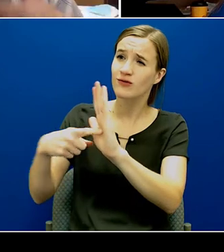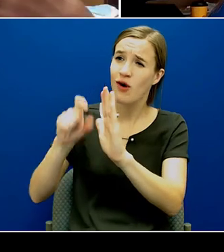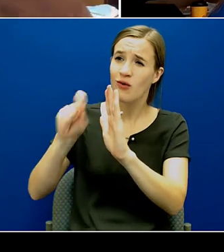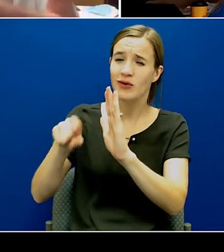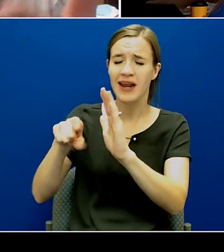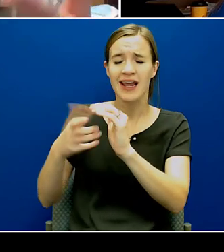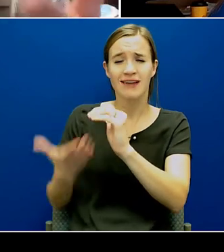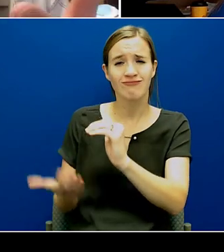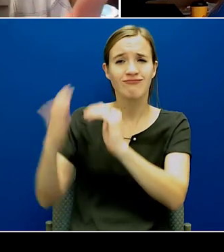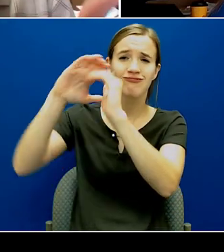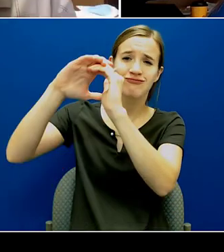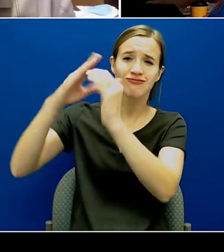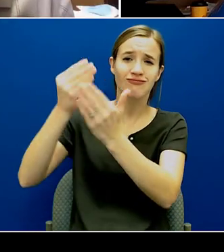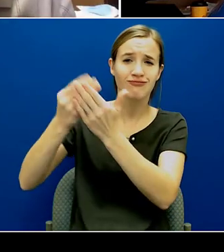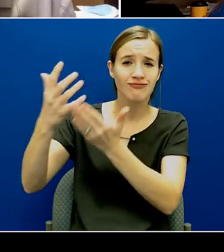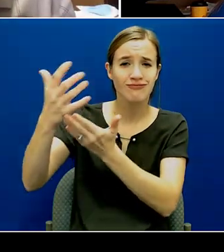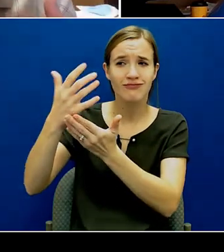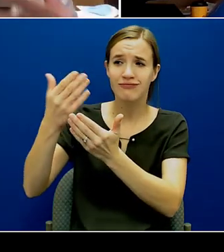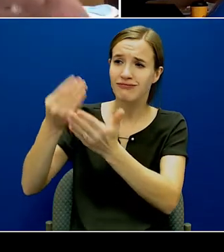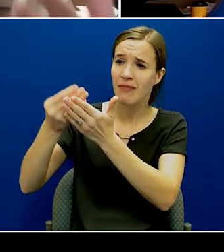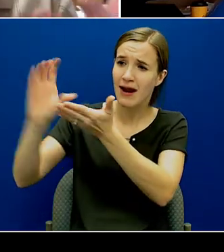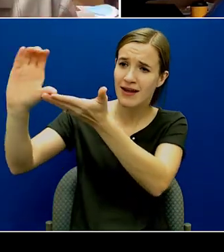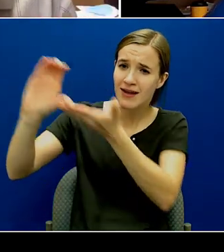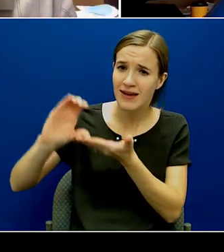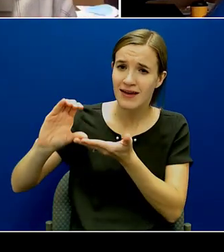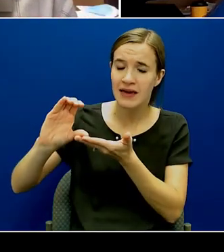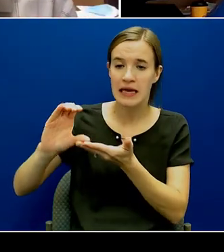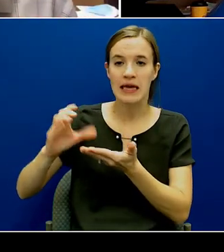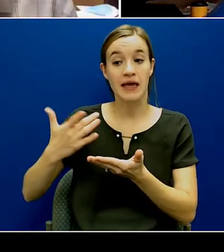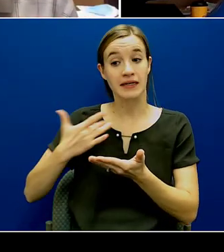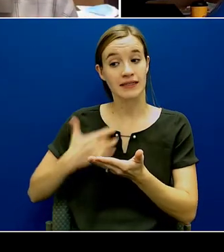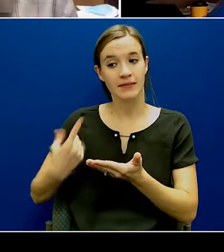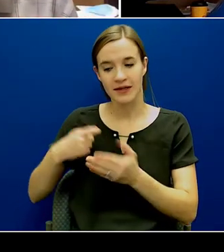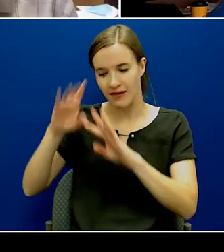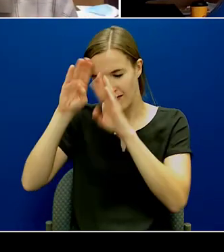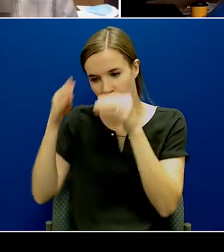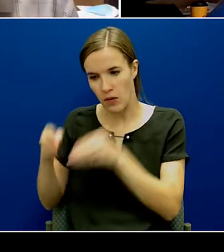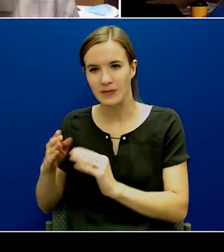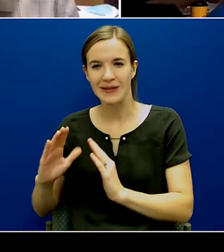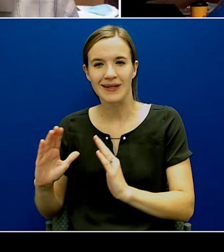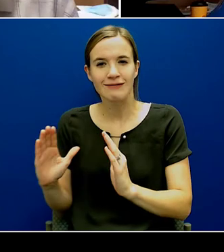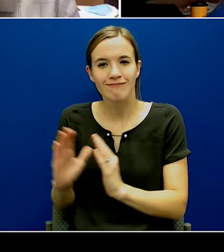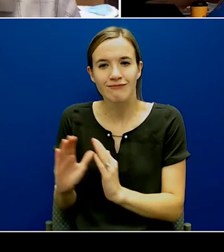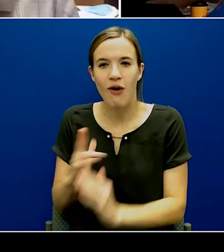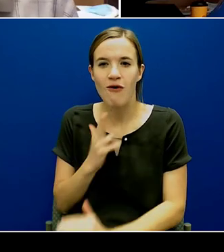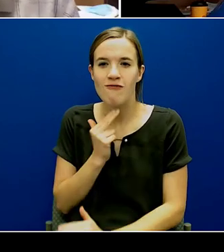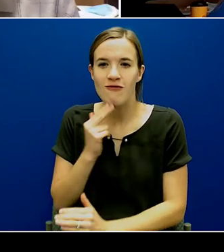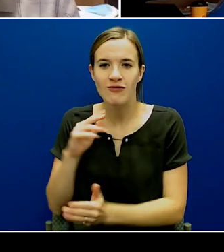relationships is the best way to approach it. And, and hopefully, I know we have it in our